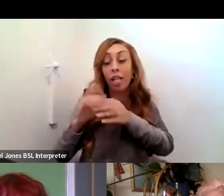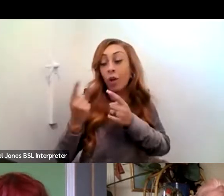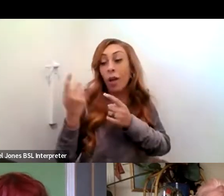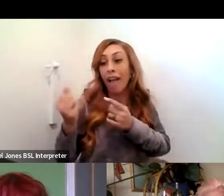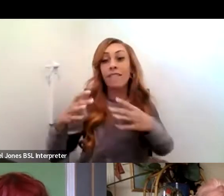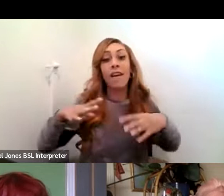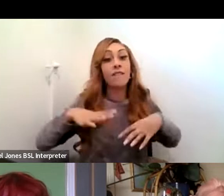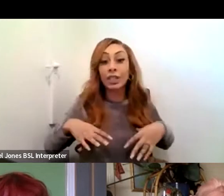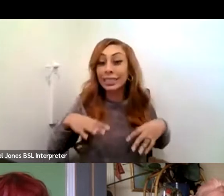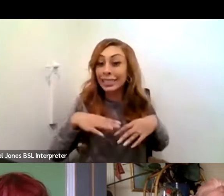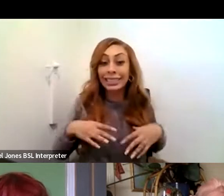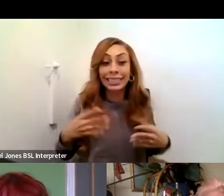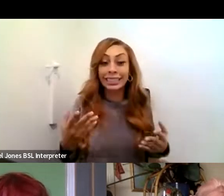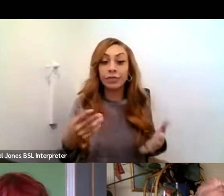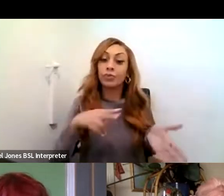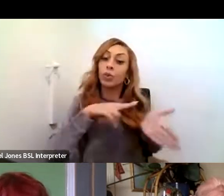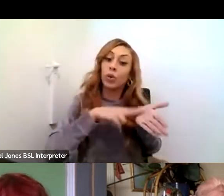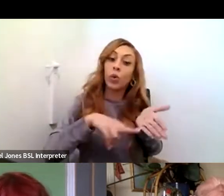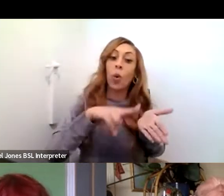and the normal theatre tech week!